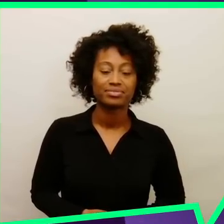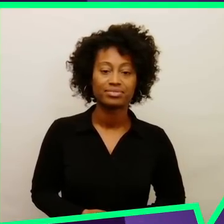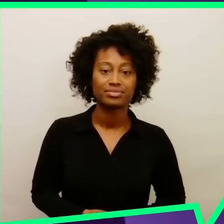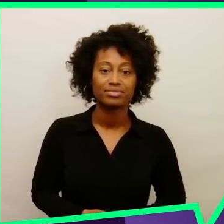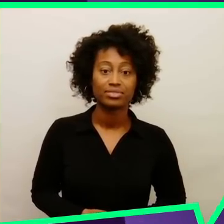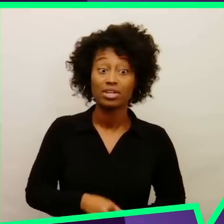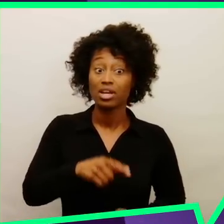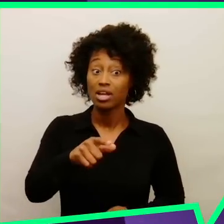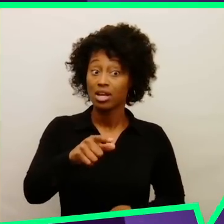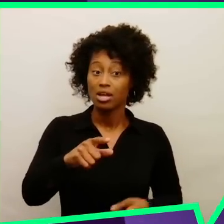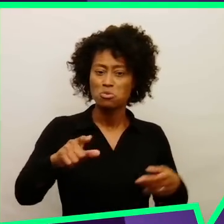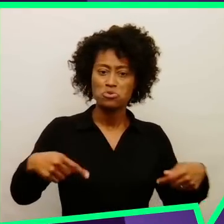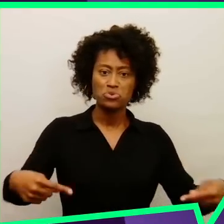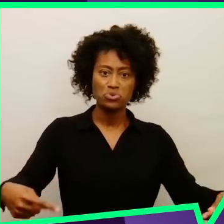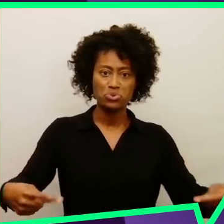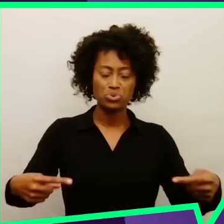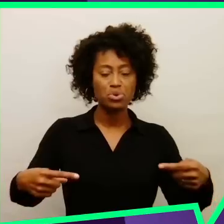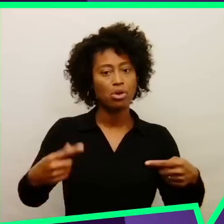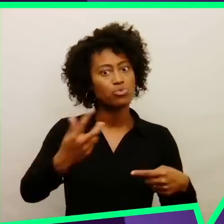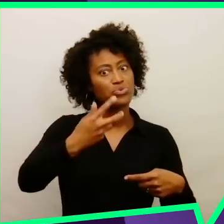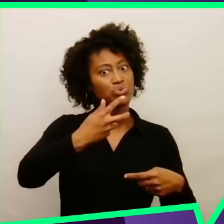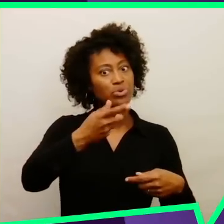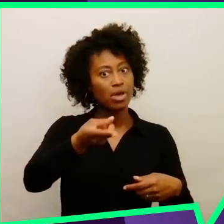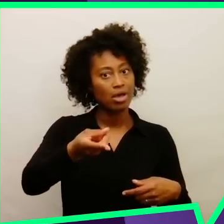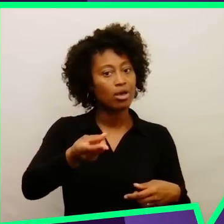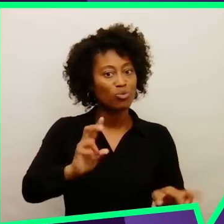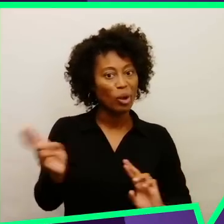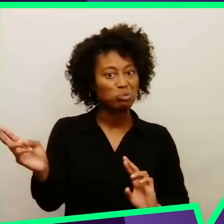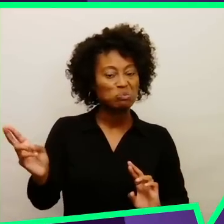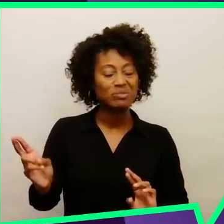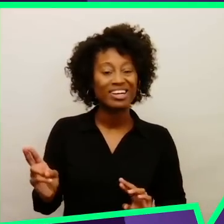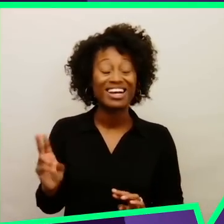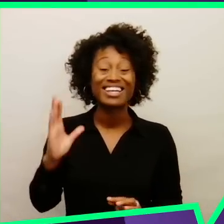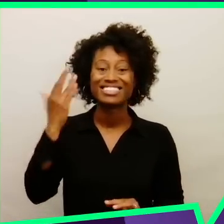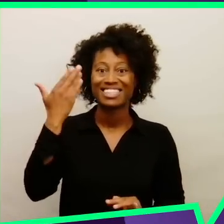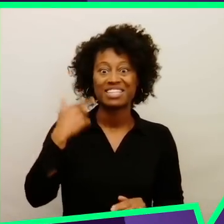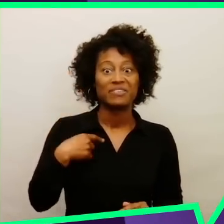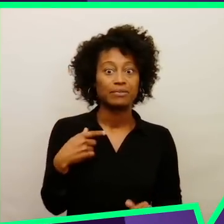He was spinning his wheels like, let's go. Yeah, well, he seems to be in high spirits